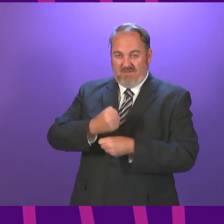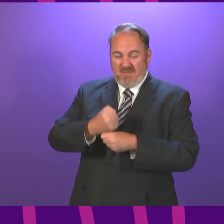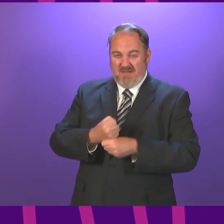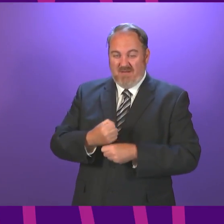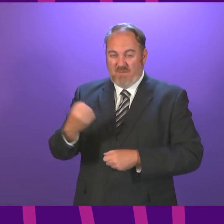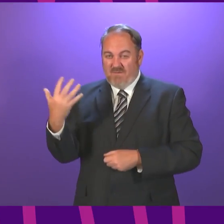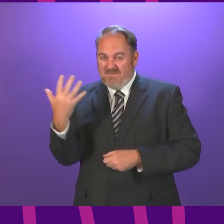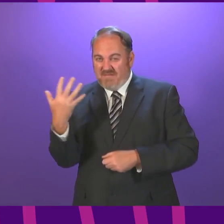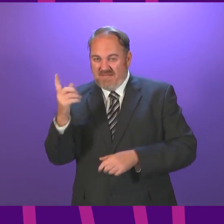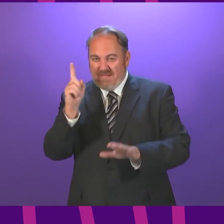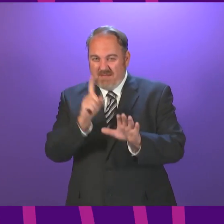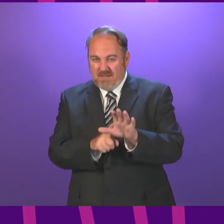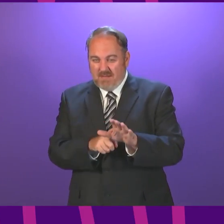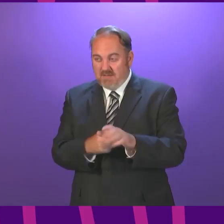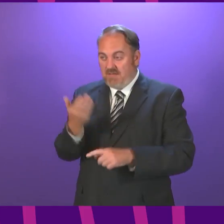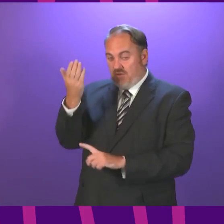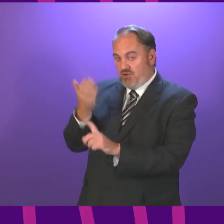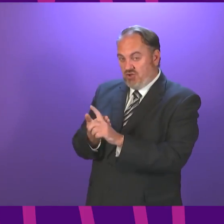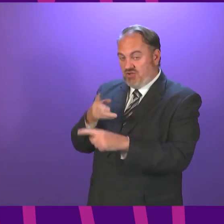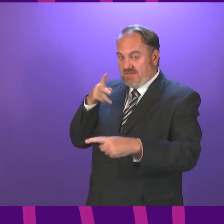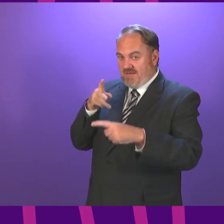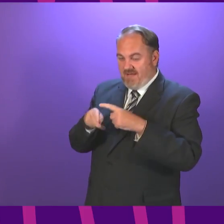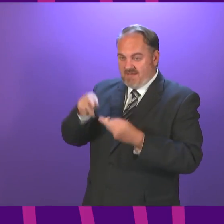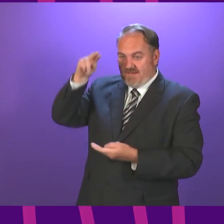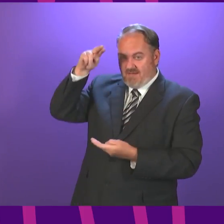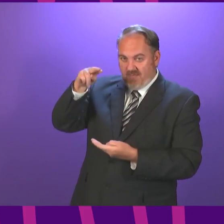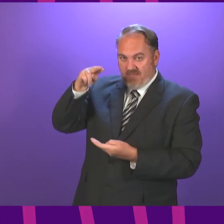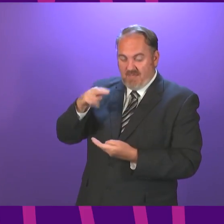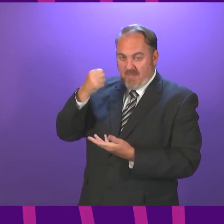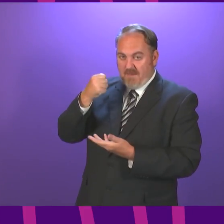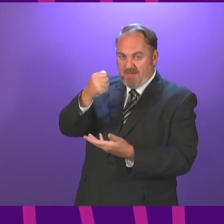drug and alcohol services, and under her watch the rate of drug deaths in Scotland is almost